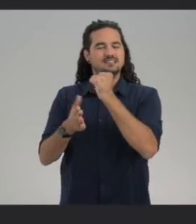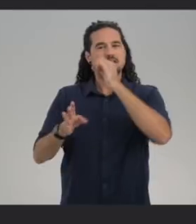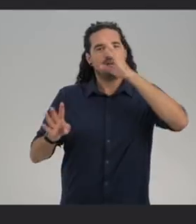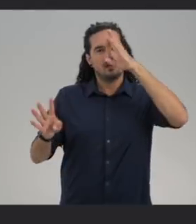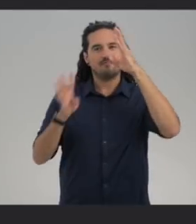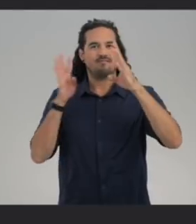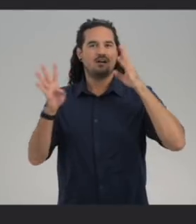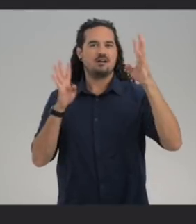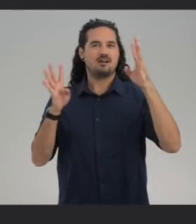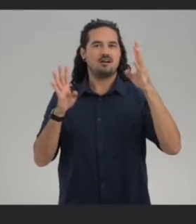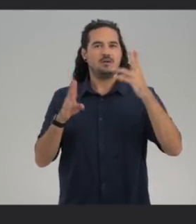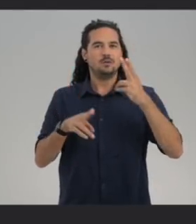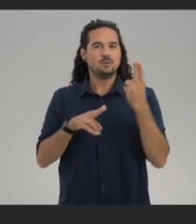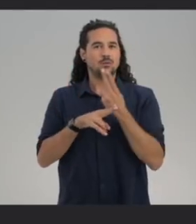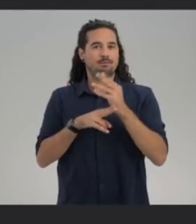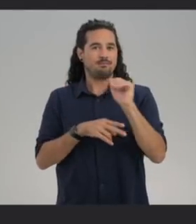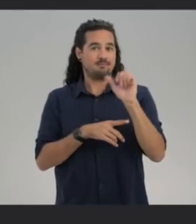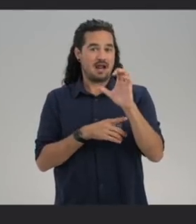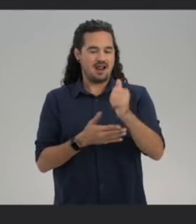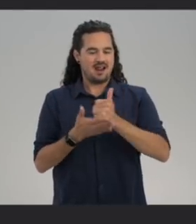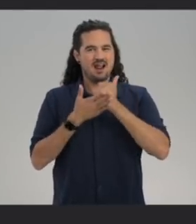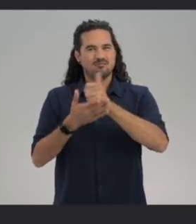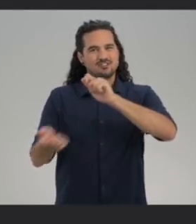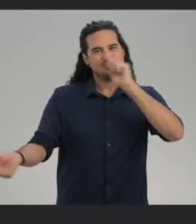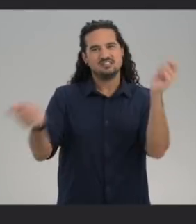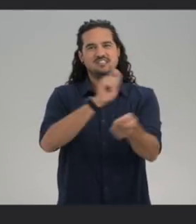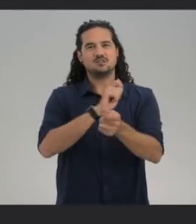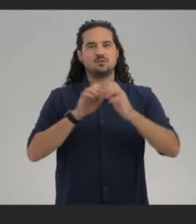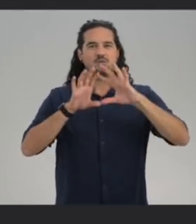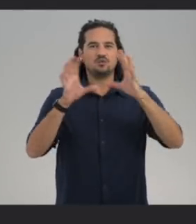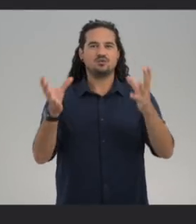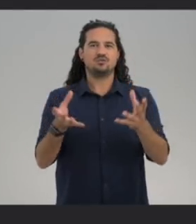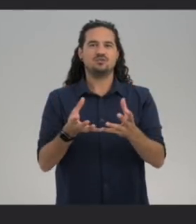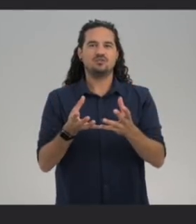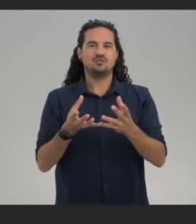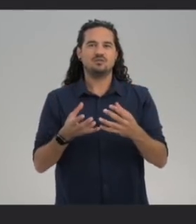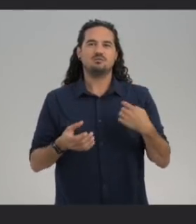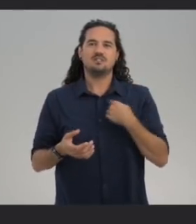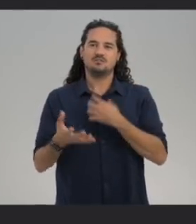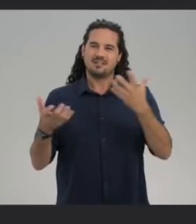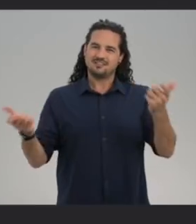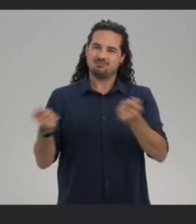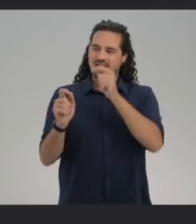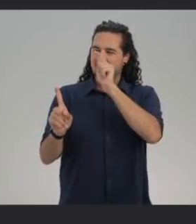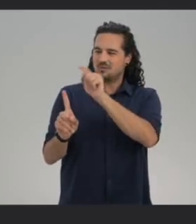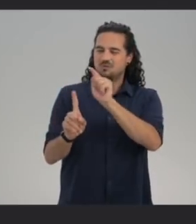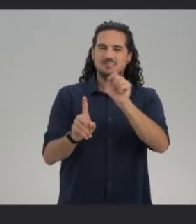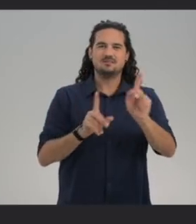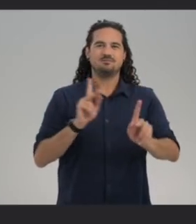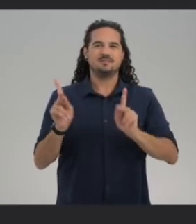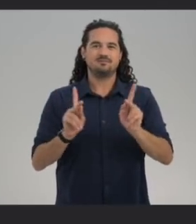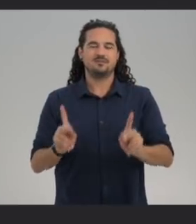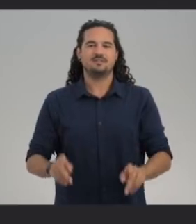They innovate. They use the Mac to help change the world, and we'd like to celebrate them.